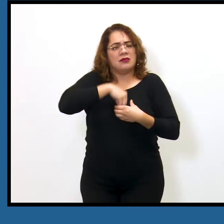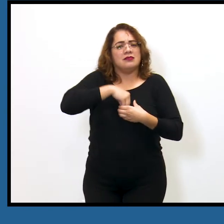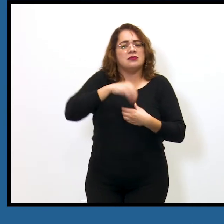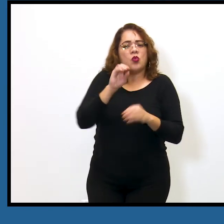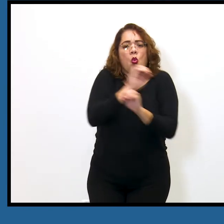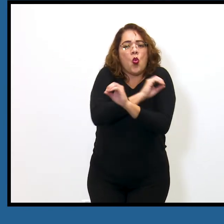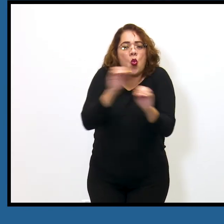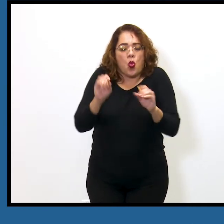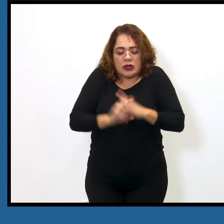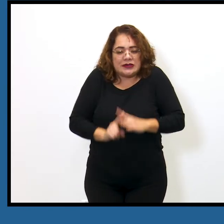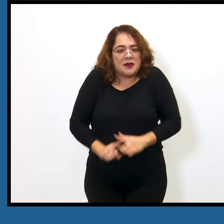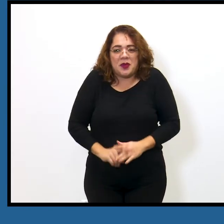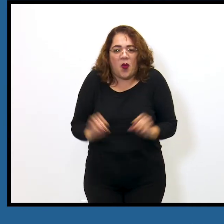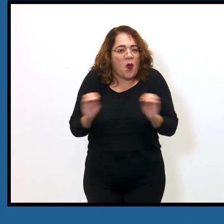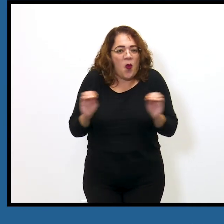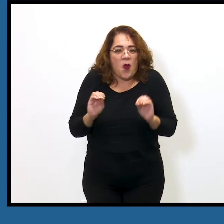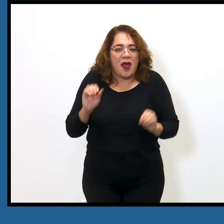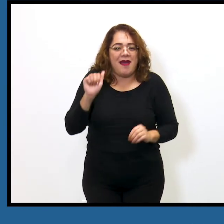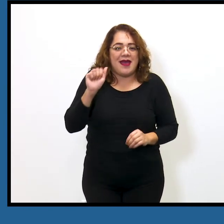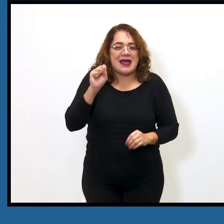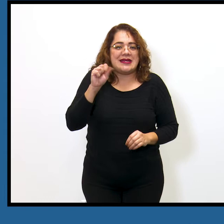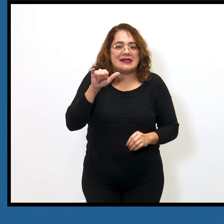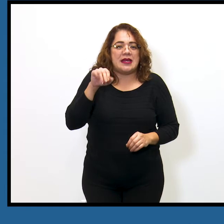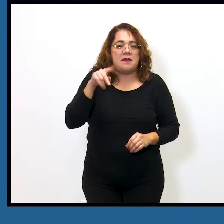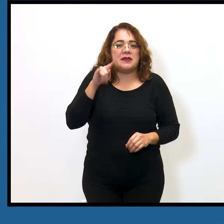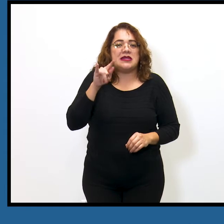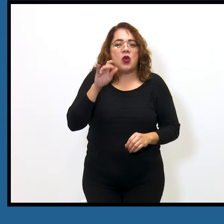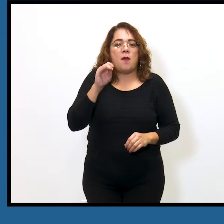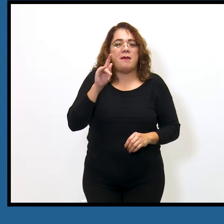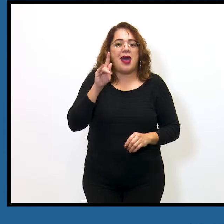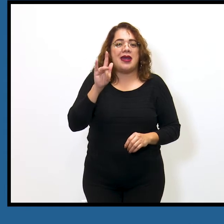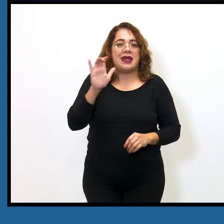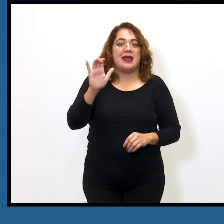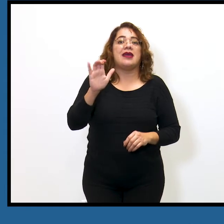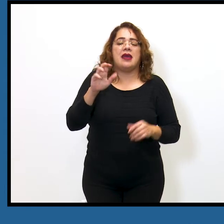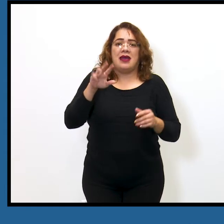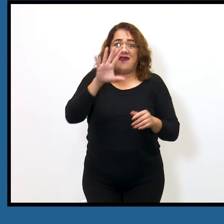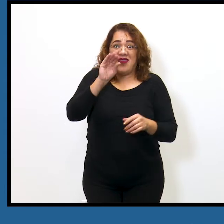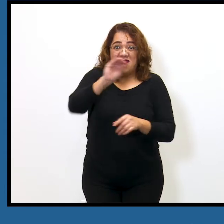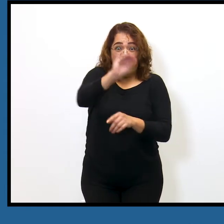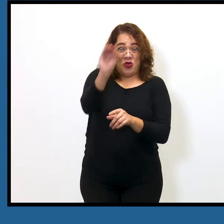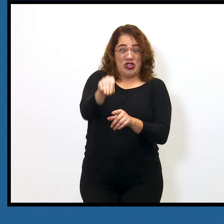you know 50 percent of transmission comes from those who are asymptomatic or pre-symptomatic so